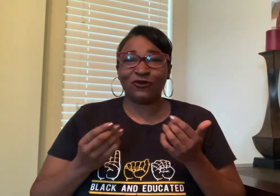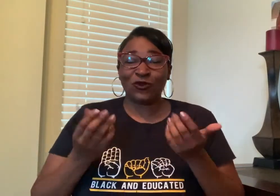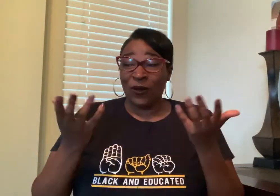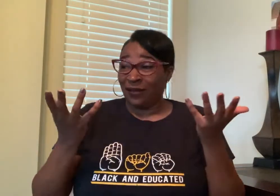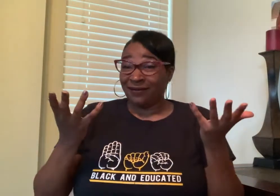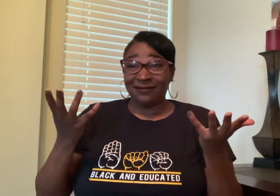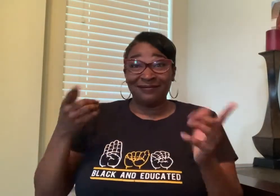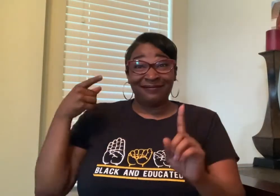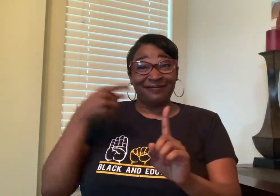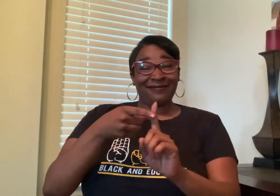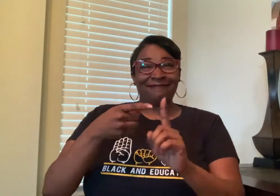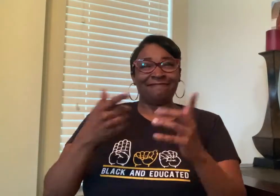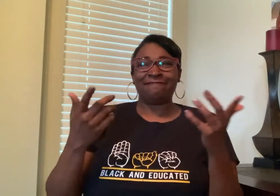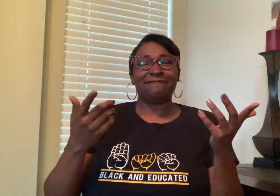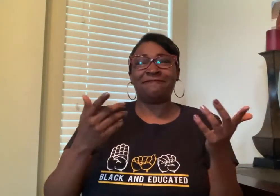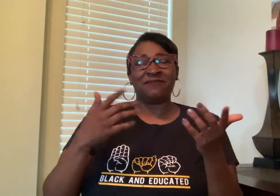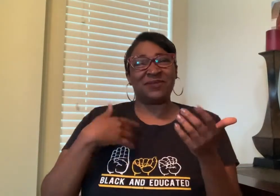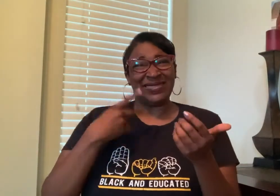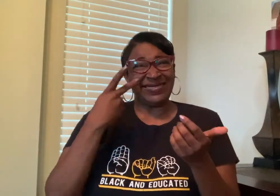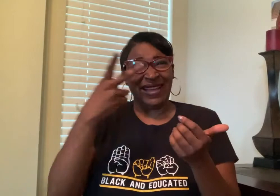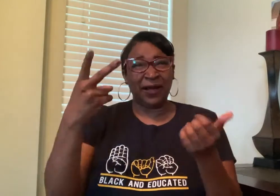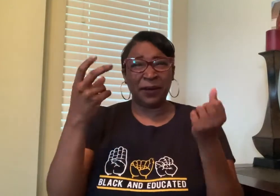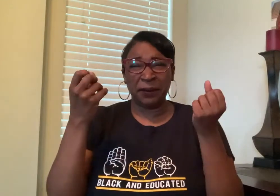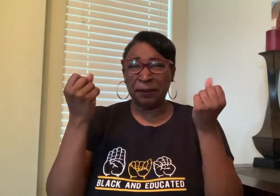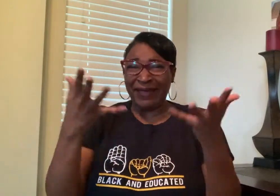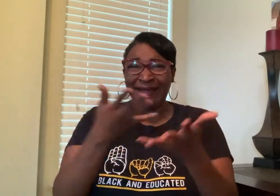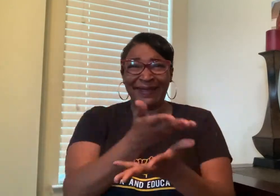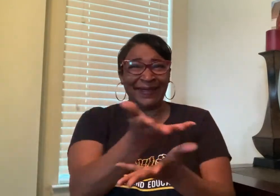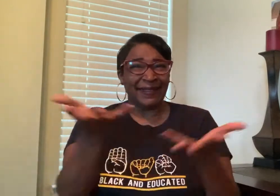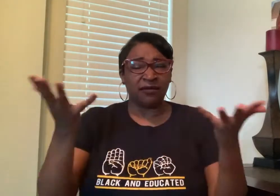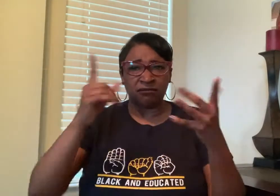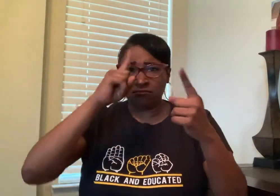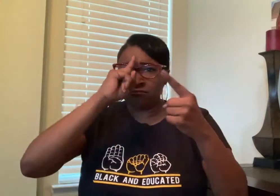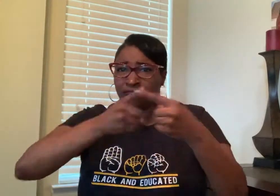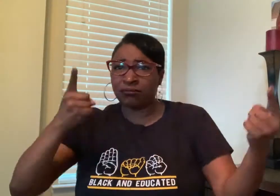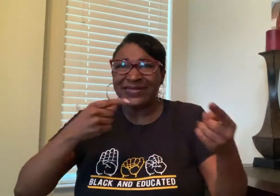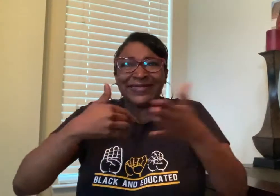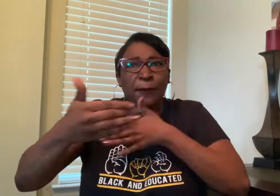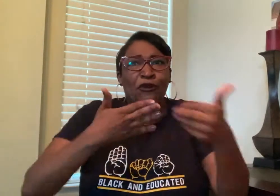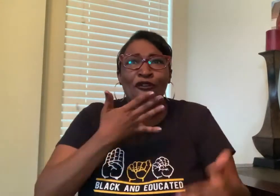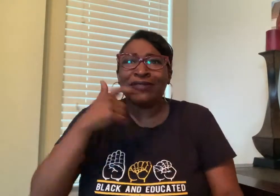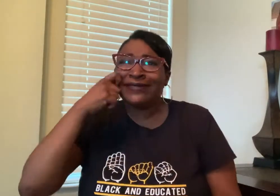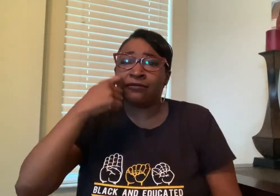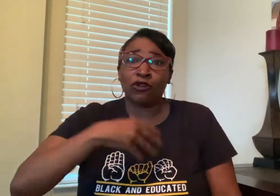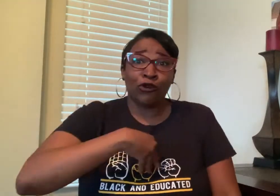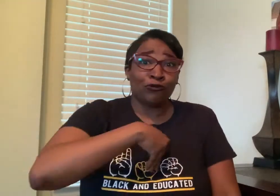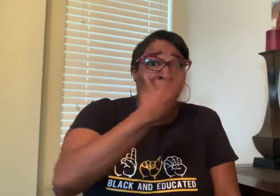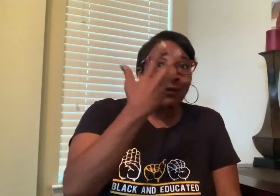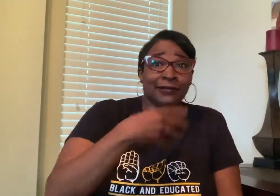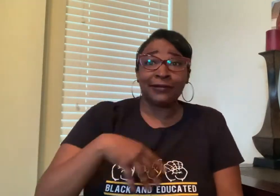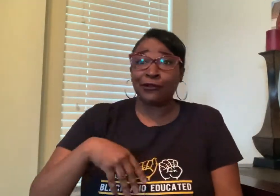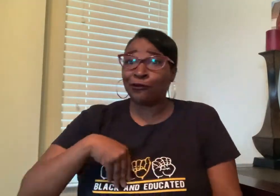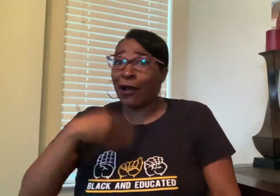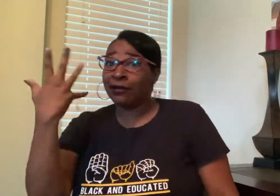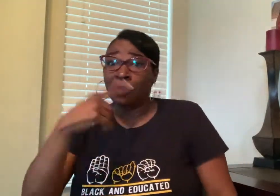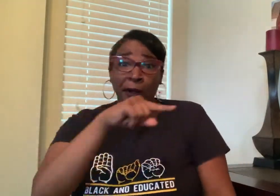The point is I’ve seen so many people disagreeing and it doesn’t matter the color of their skin.